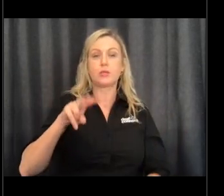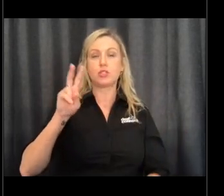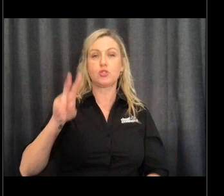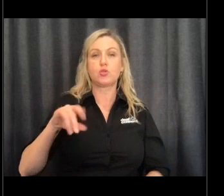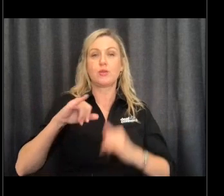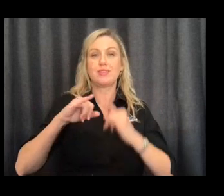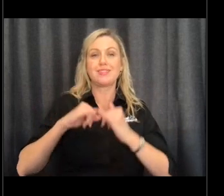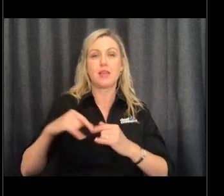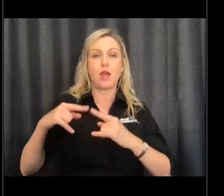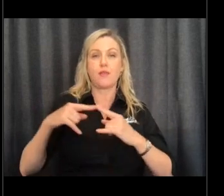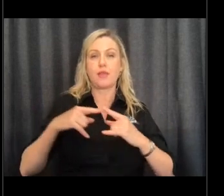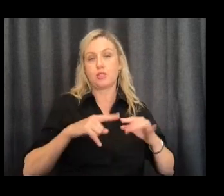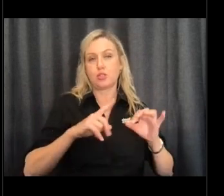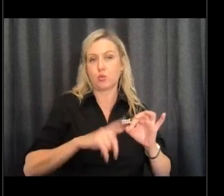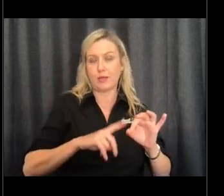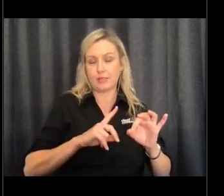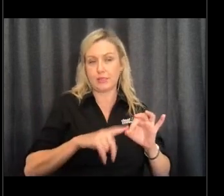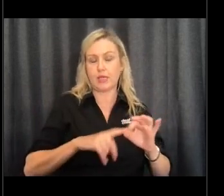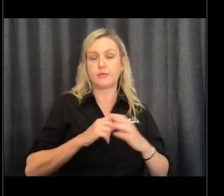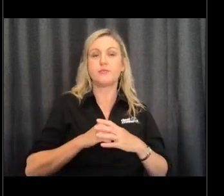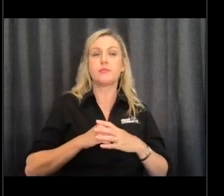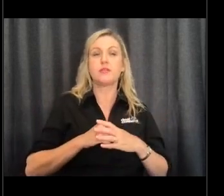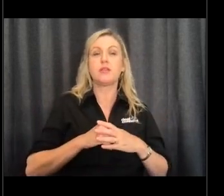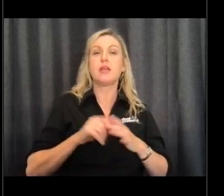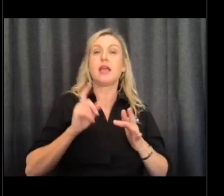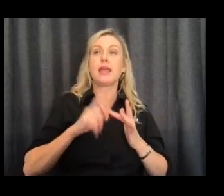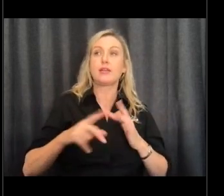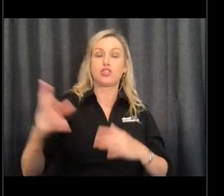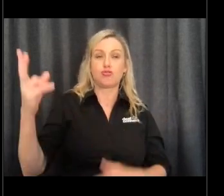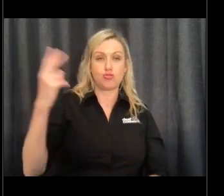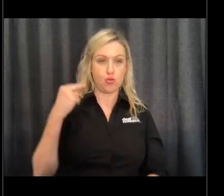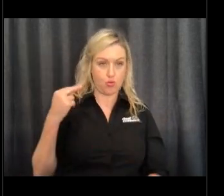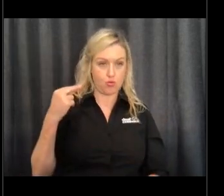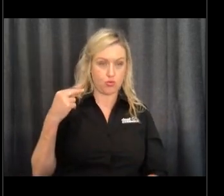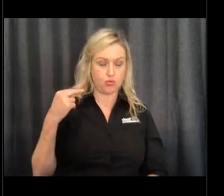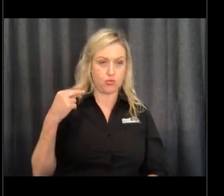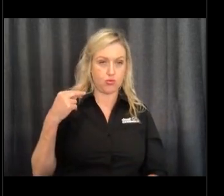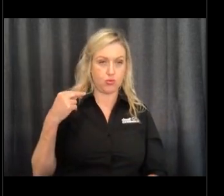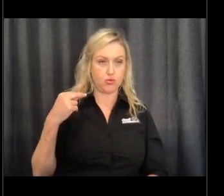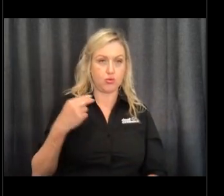His insurance was denied, his claim, nine months later.